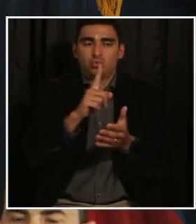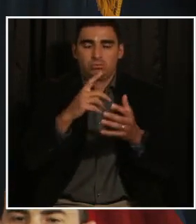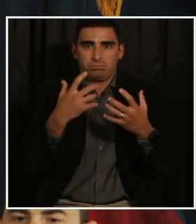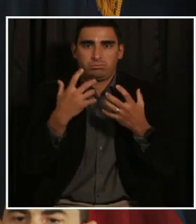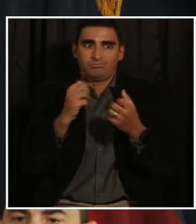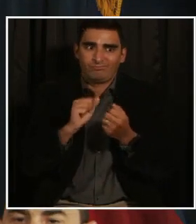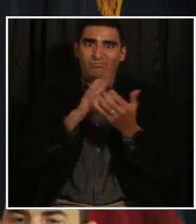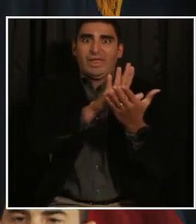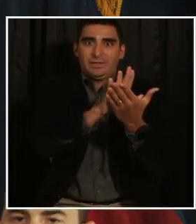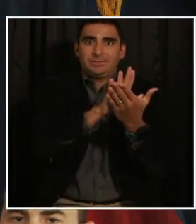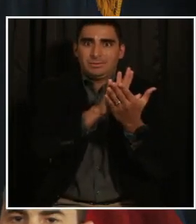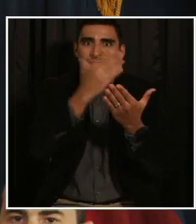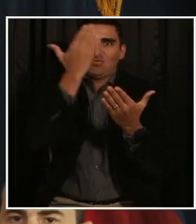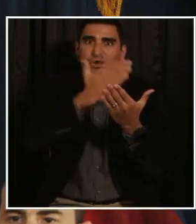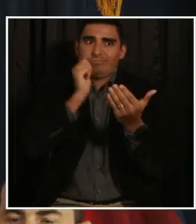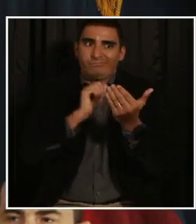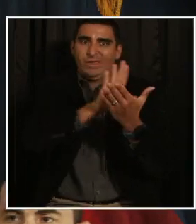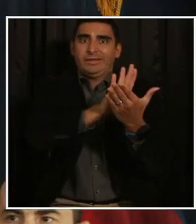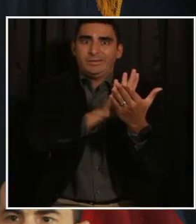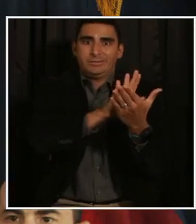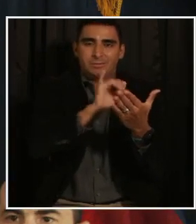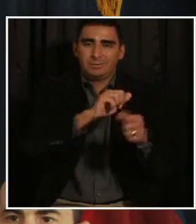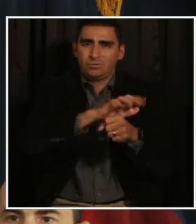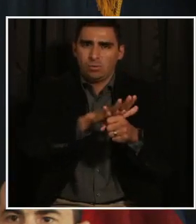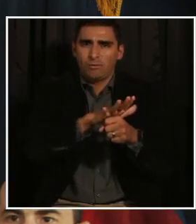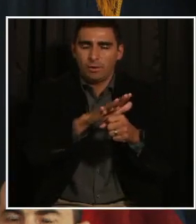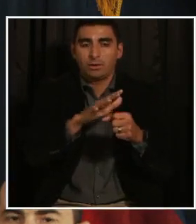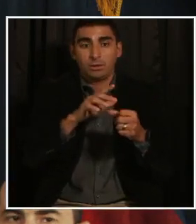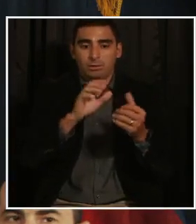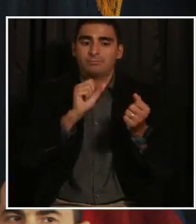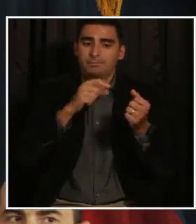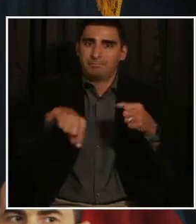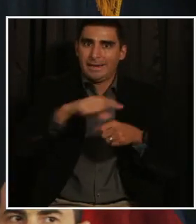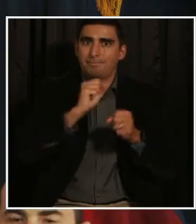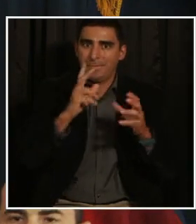even now and it is particularly frustrating for many of them because this is all unnecessary